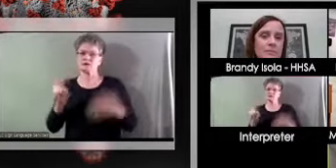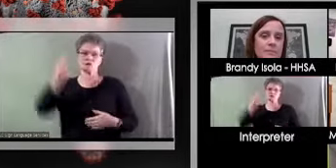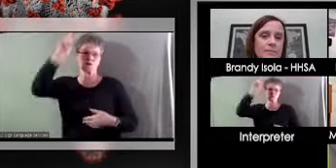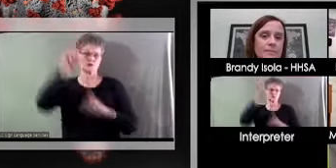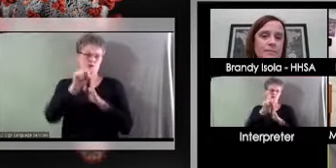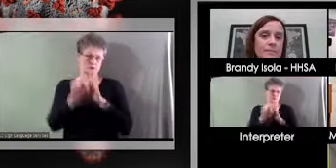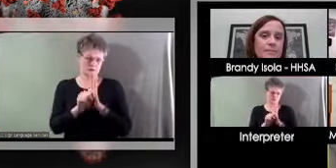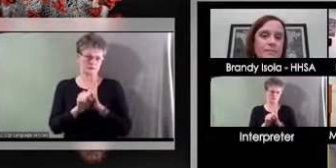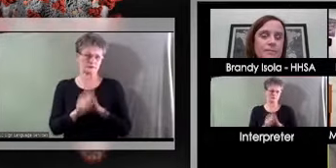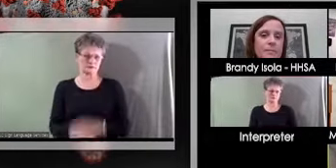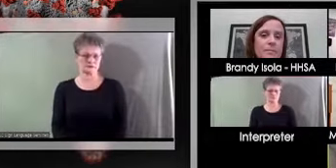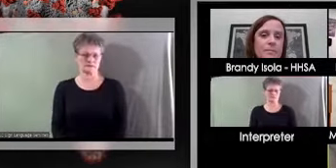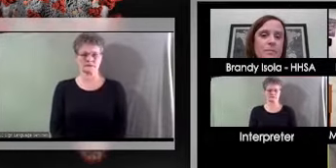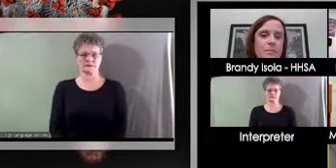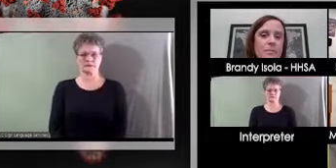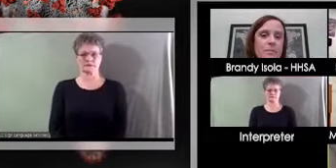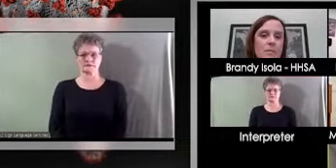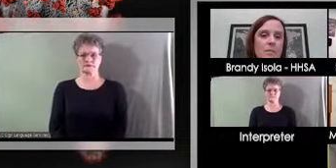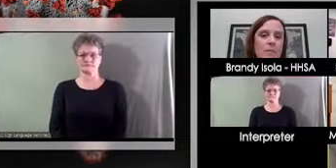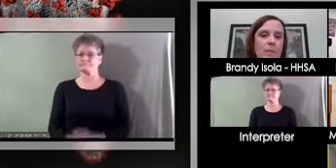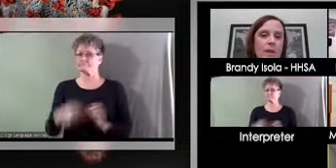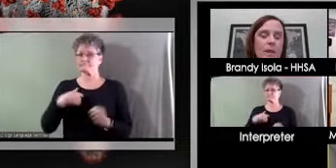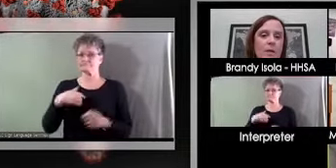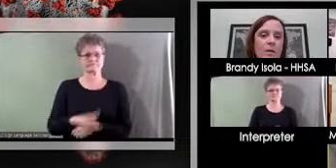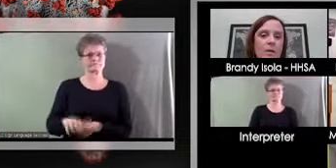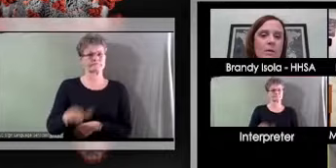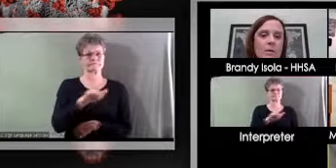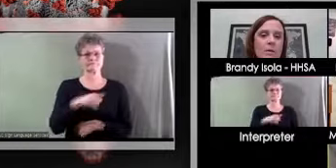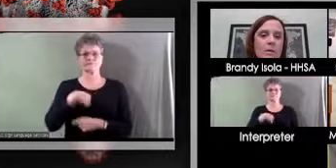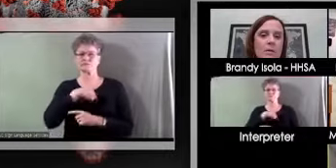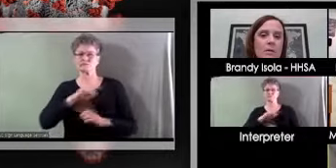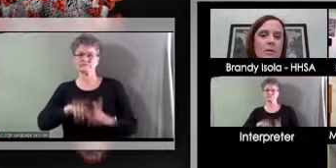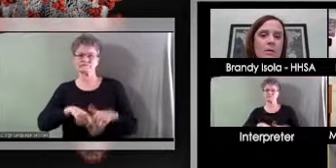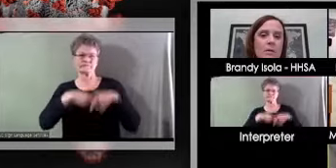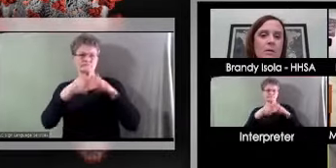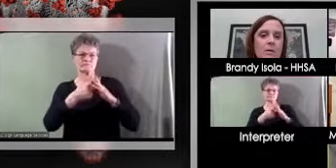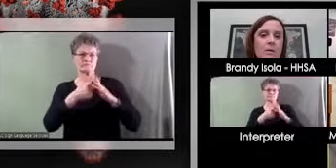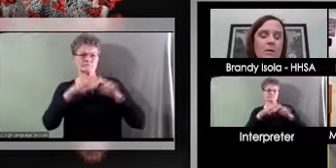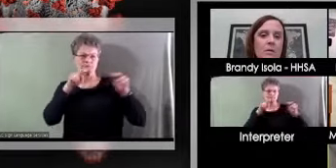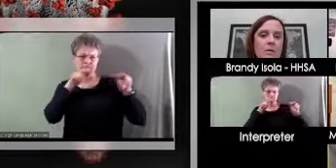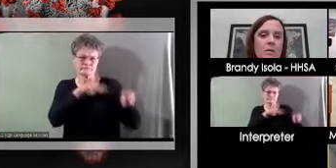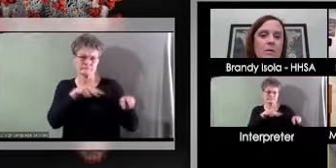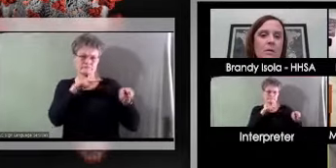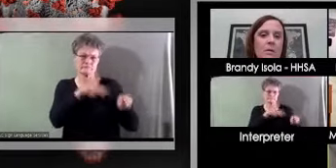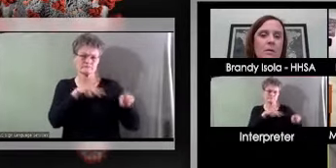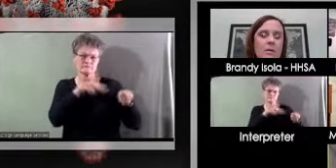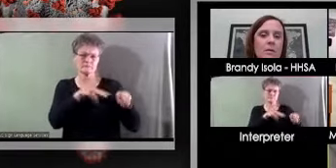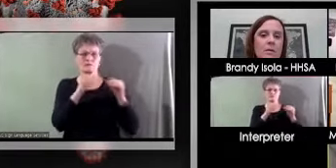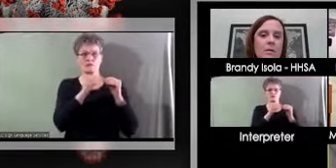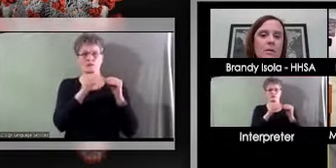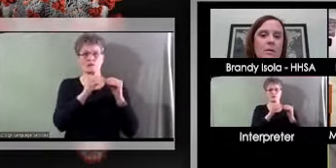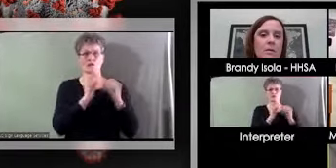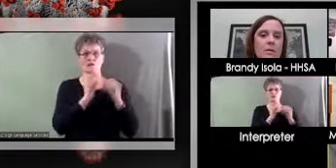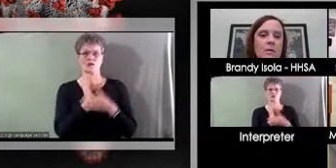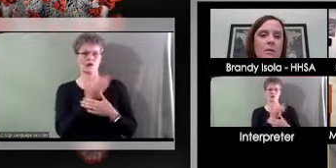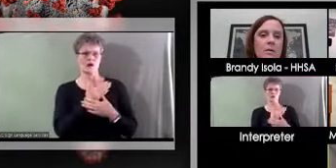by everybody else. Starting to look a little bit more closely at some modeling and our data and hoping to have more of that information to share